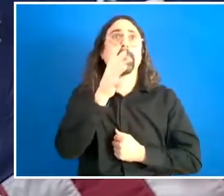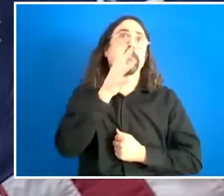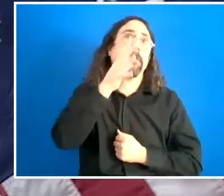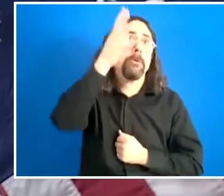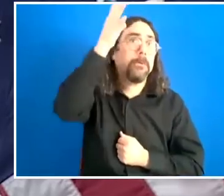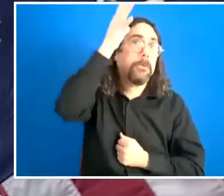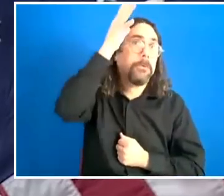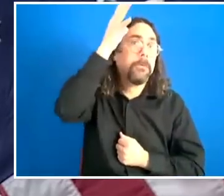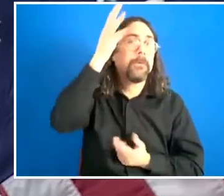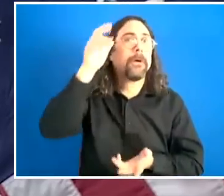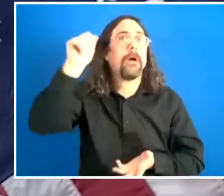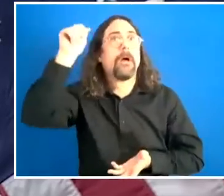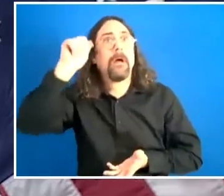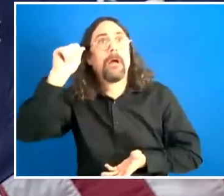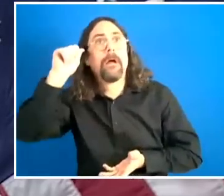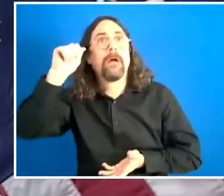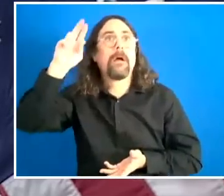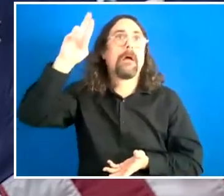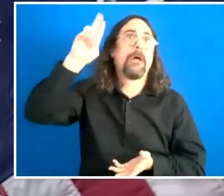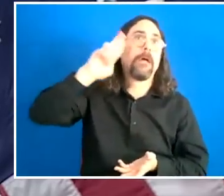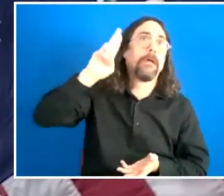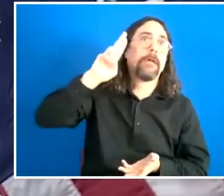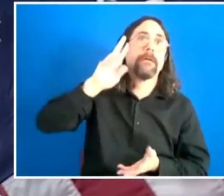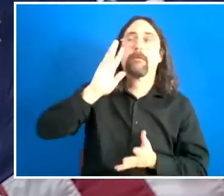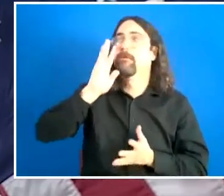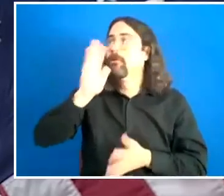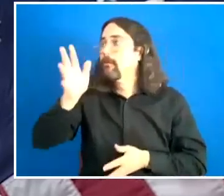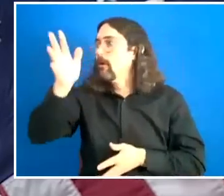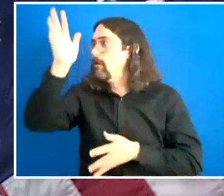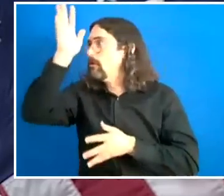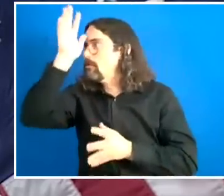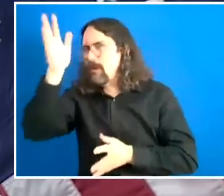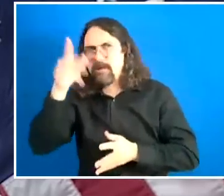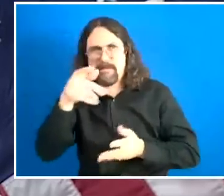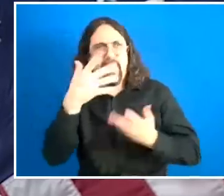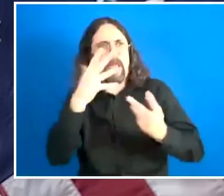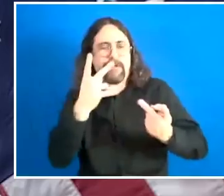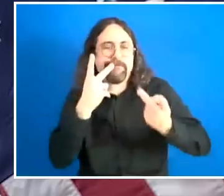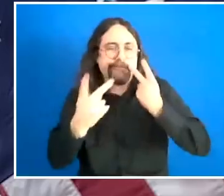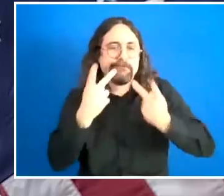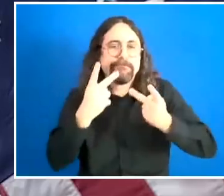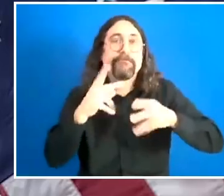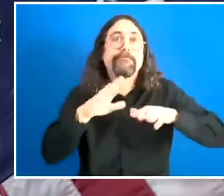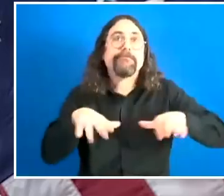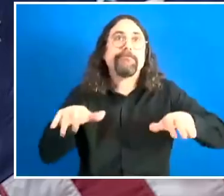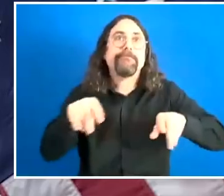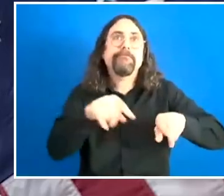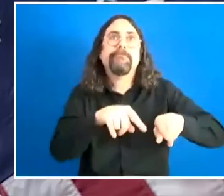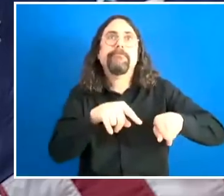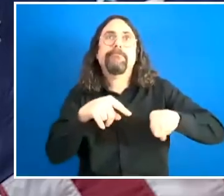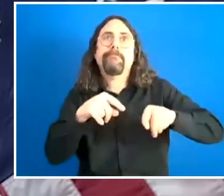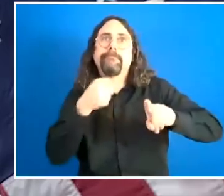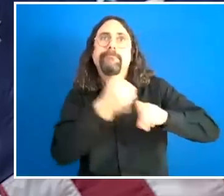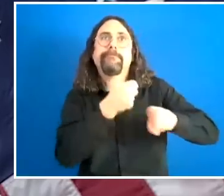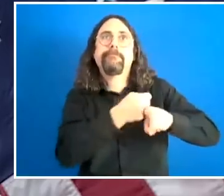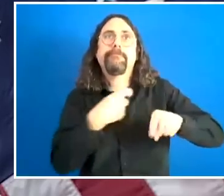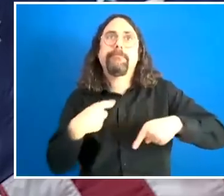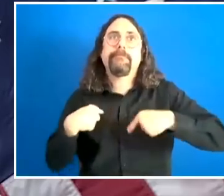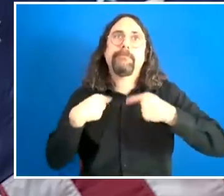PARTENS,AU NS,T UNCLES, GUARDIANS, GRANDPARENTS, YOU KNOW, SO MU CHOF YOUR LIFE IS BEING THERE FOR THE CHILDREN YOU LOVE AND ALL THE